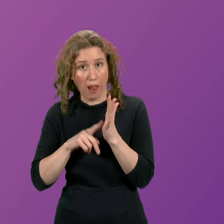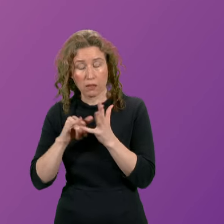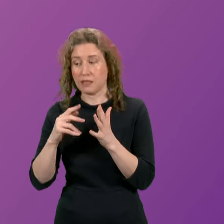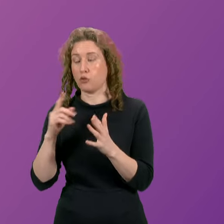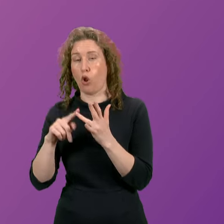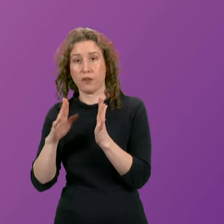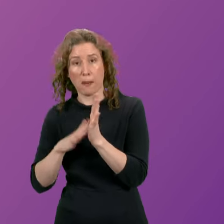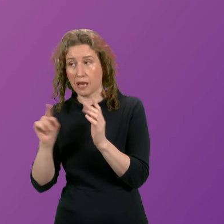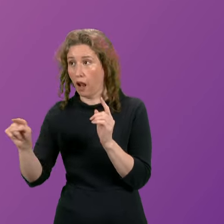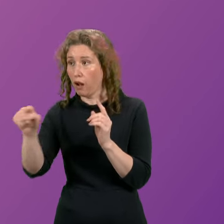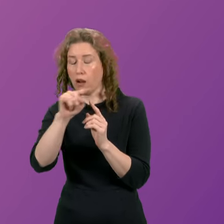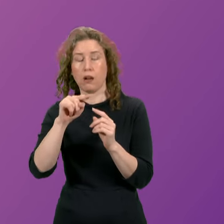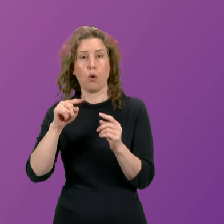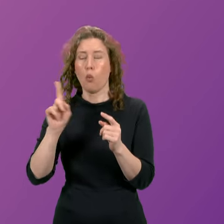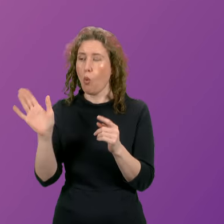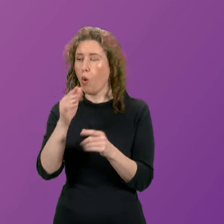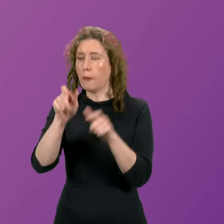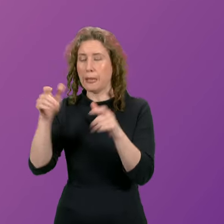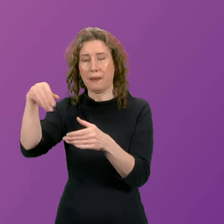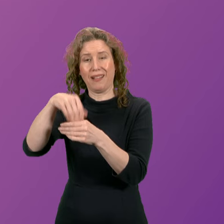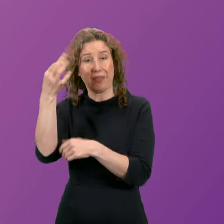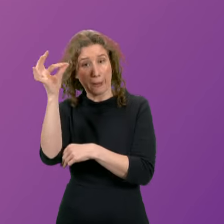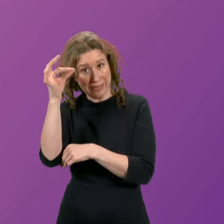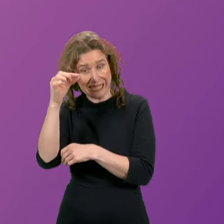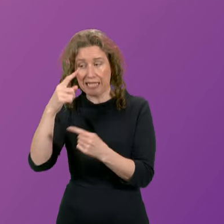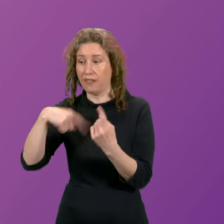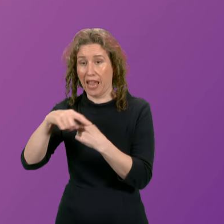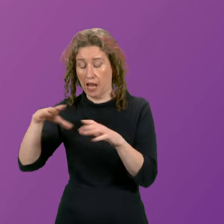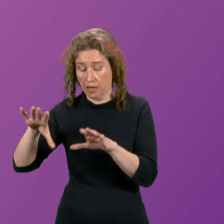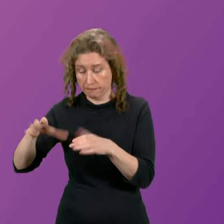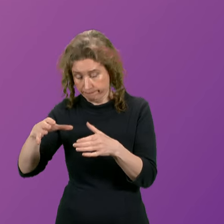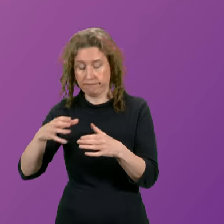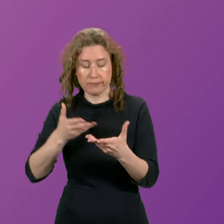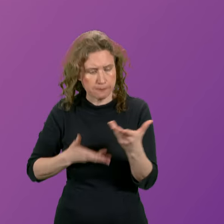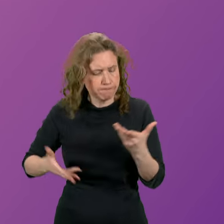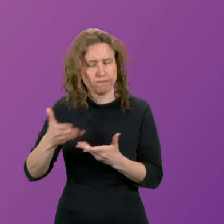and every member on that committee, went in to do their job, as they were asked to